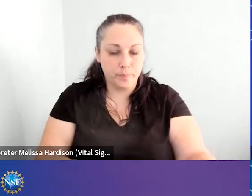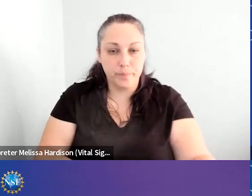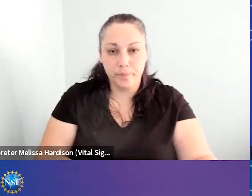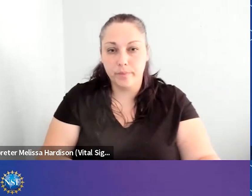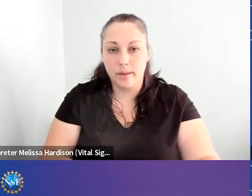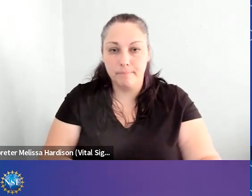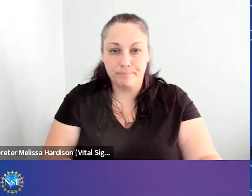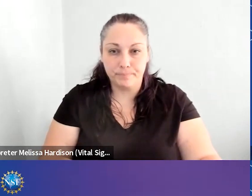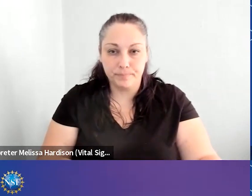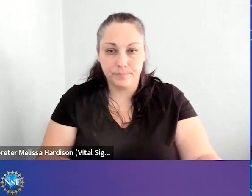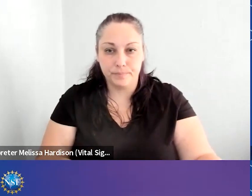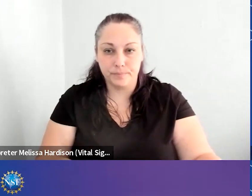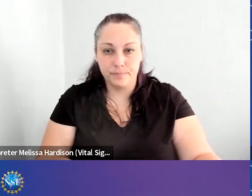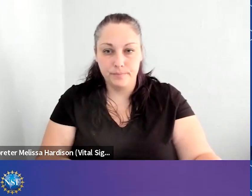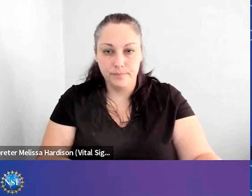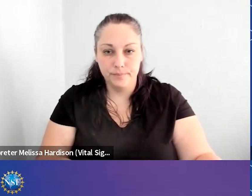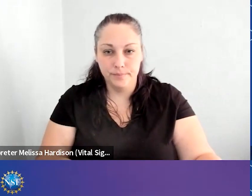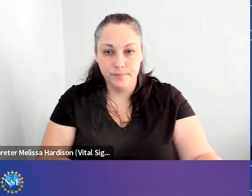Beth Strausser: Okay, great. Thank you. Thank you both.